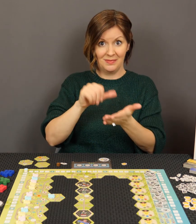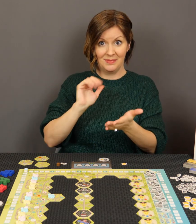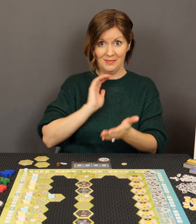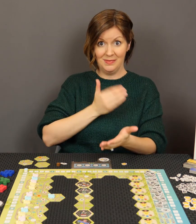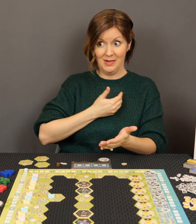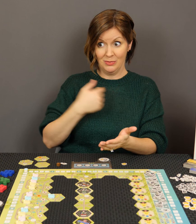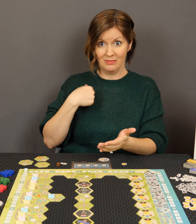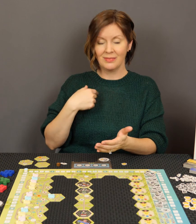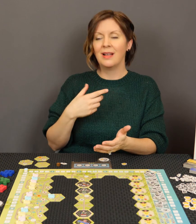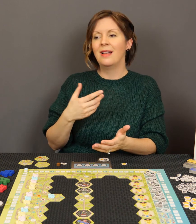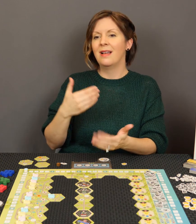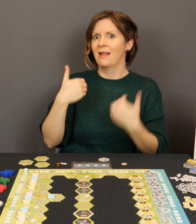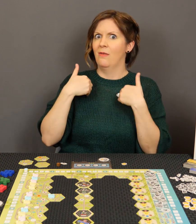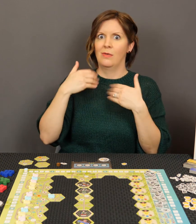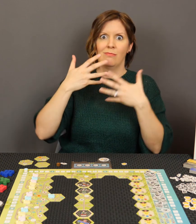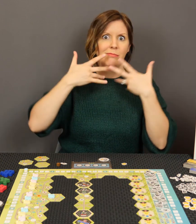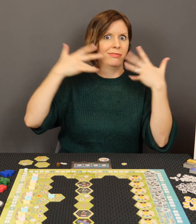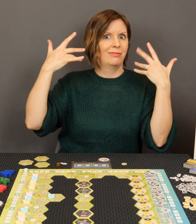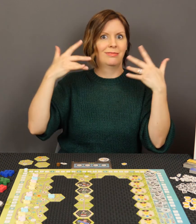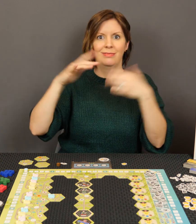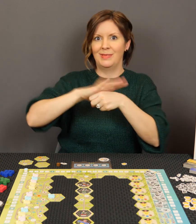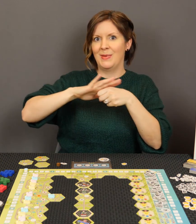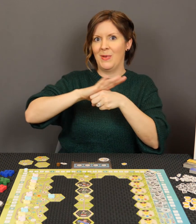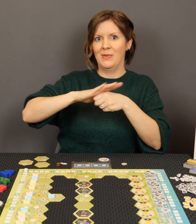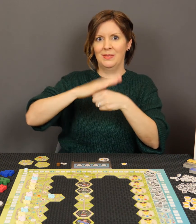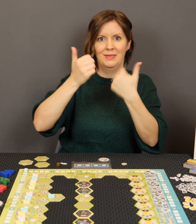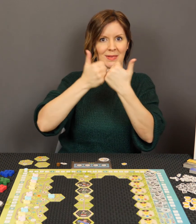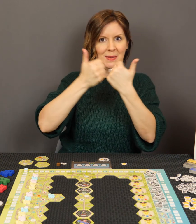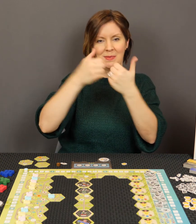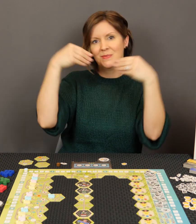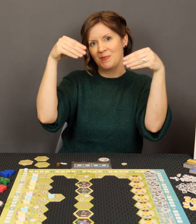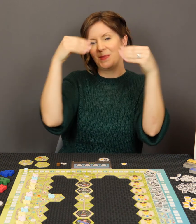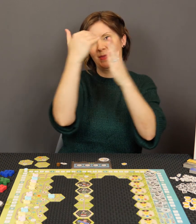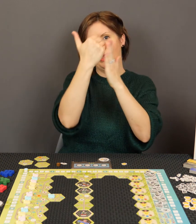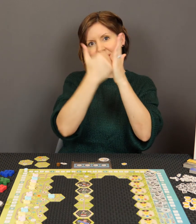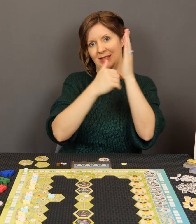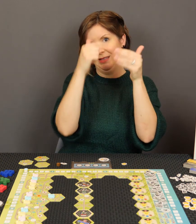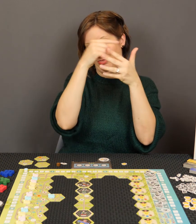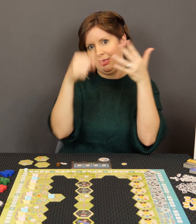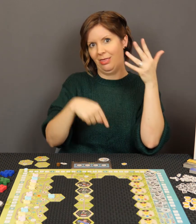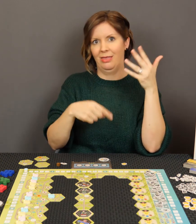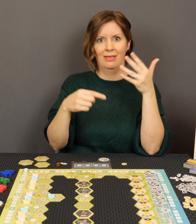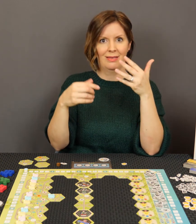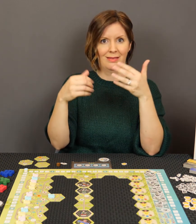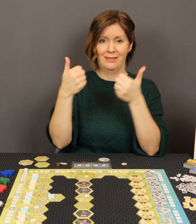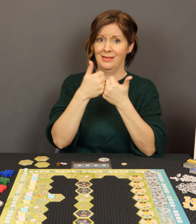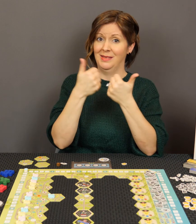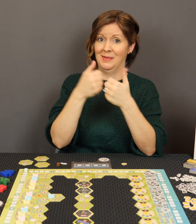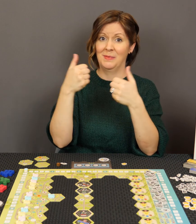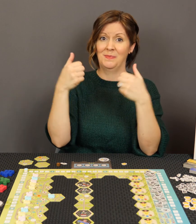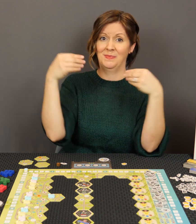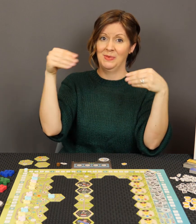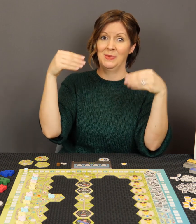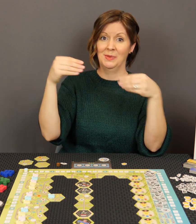The Facebook page also has a friendly local game store list of game stores